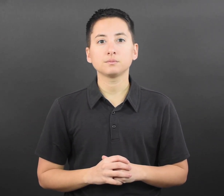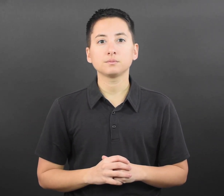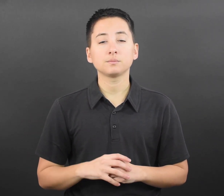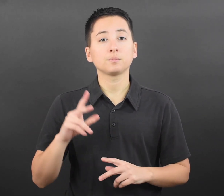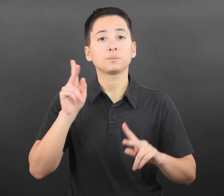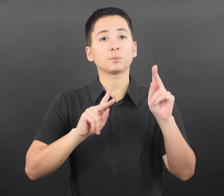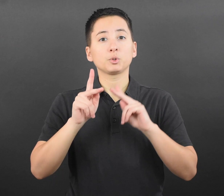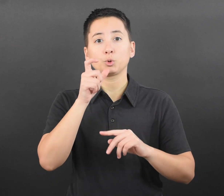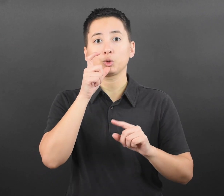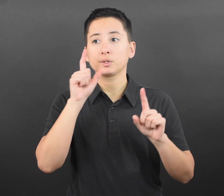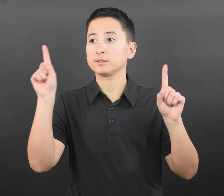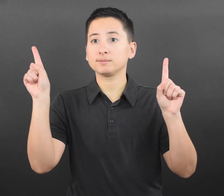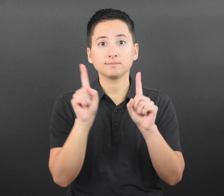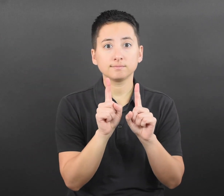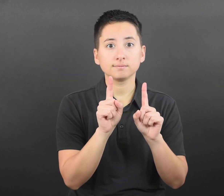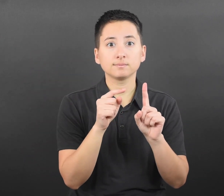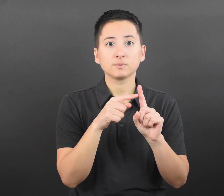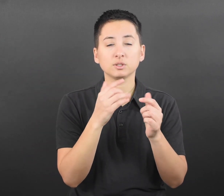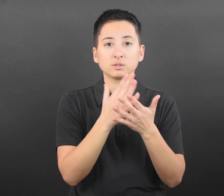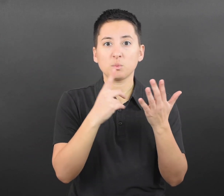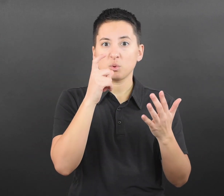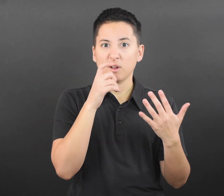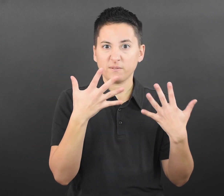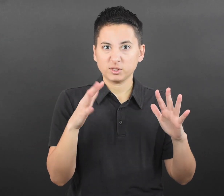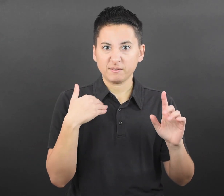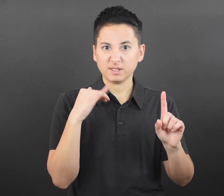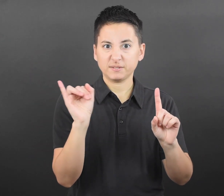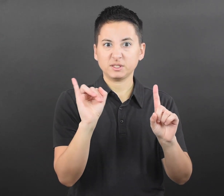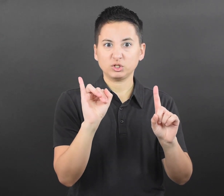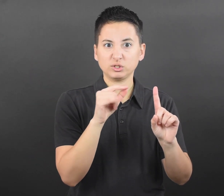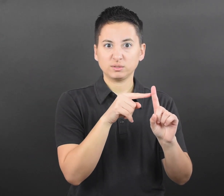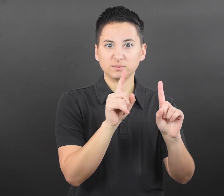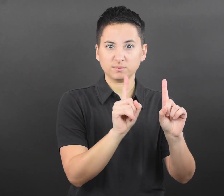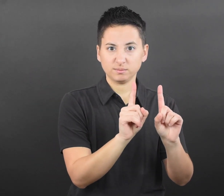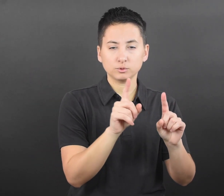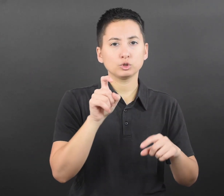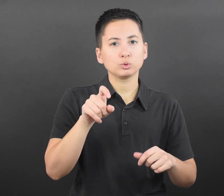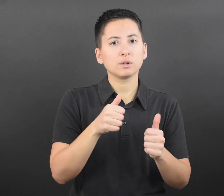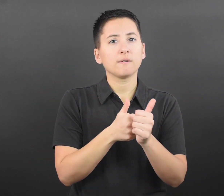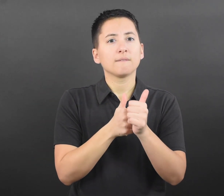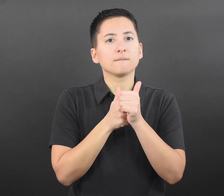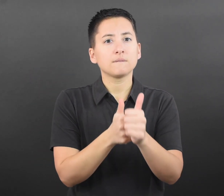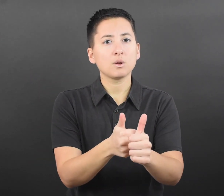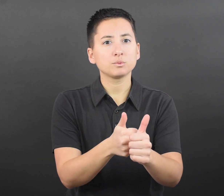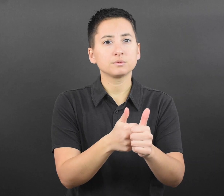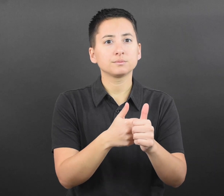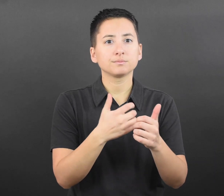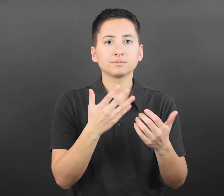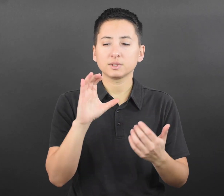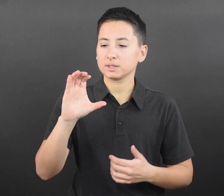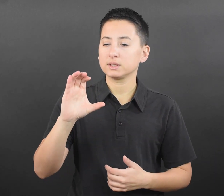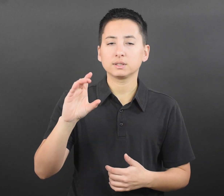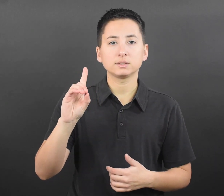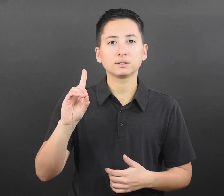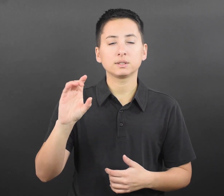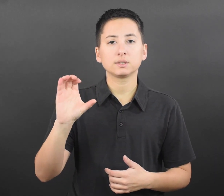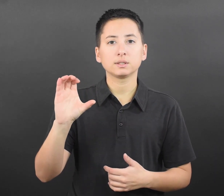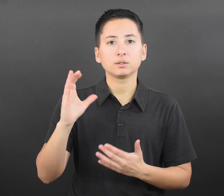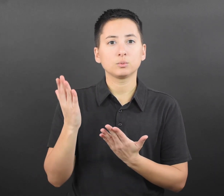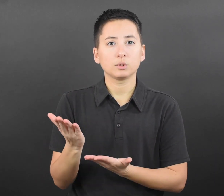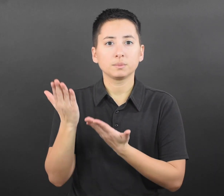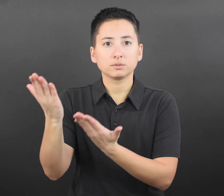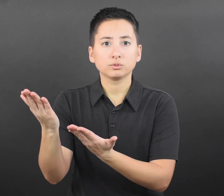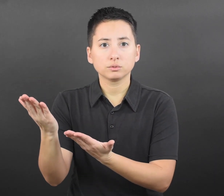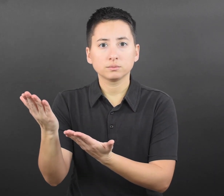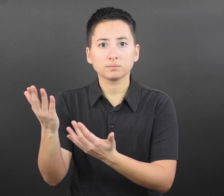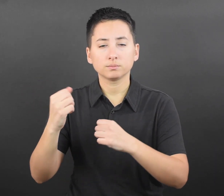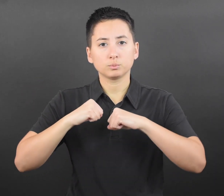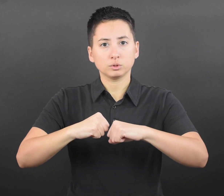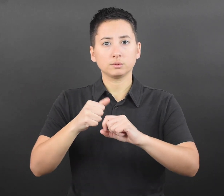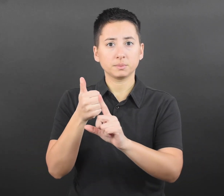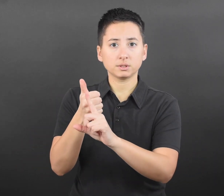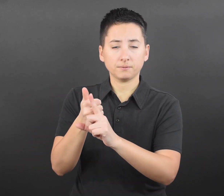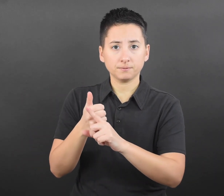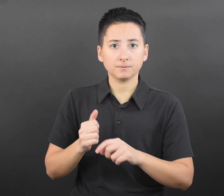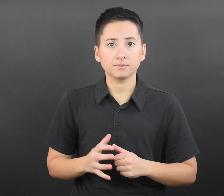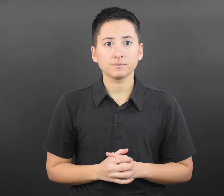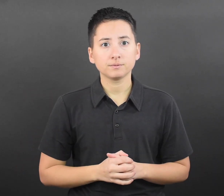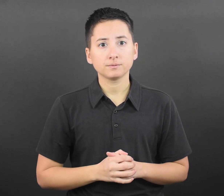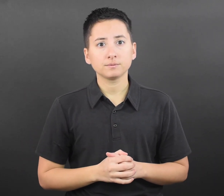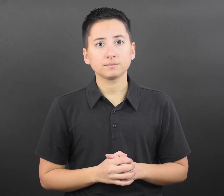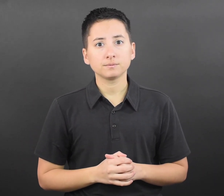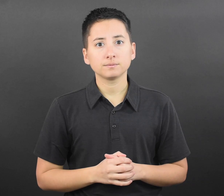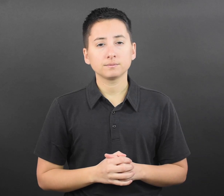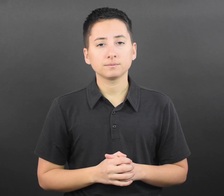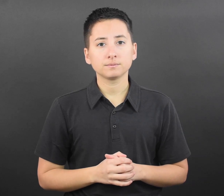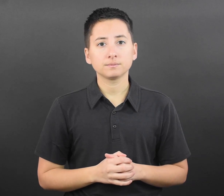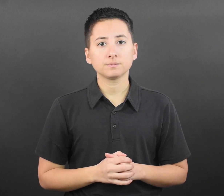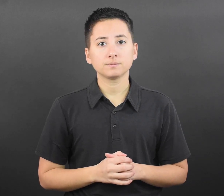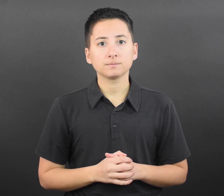positive for COVID-19 while in quarantine, their status will shift from quarantine to isolation.